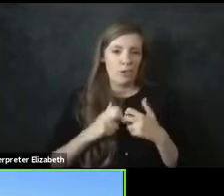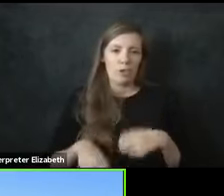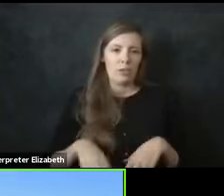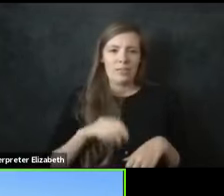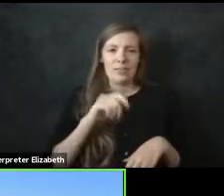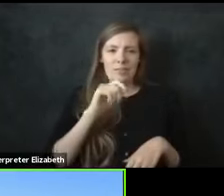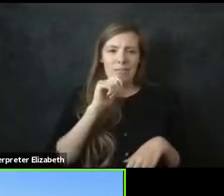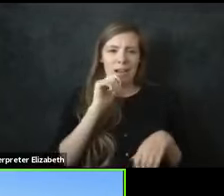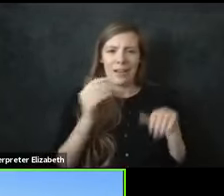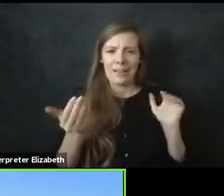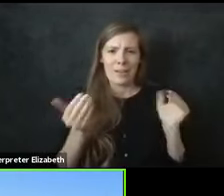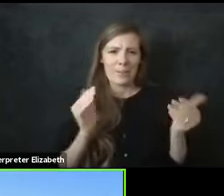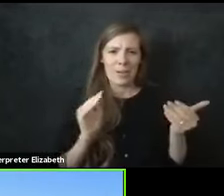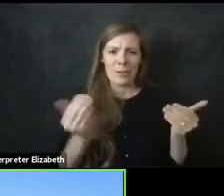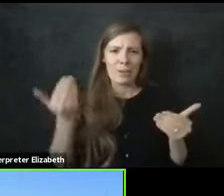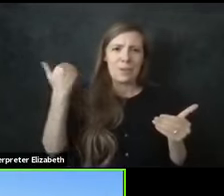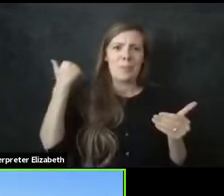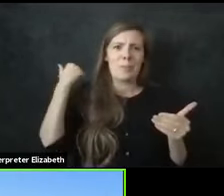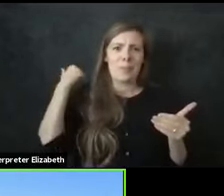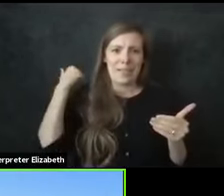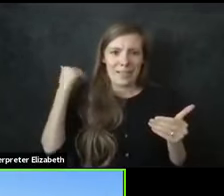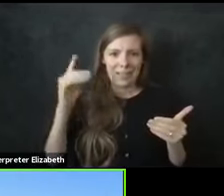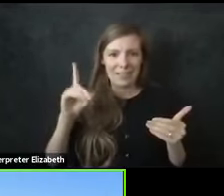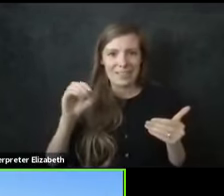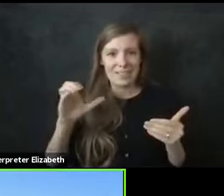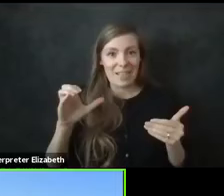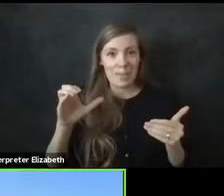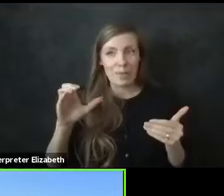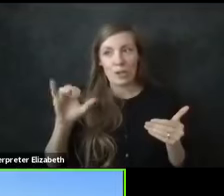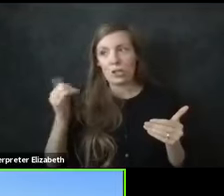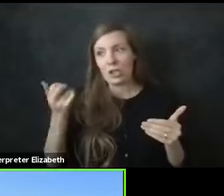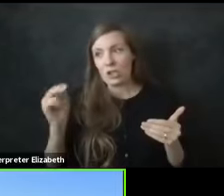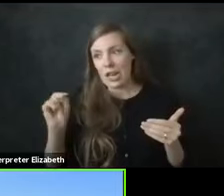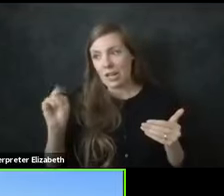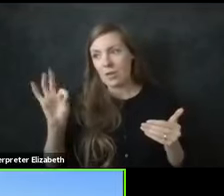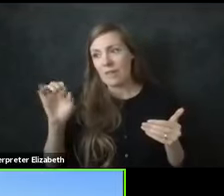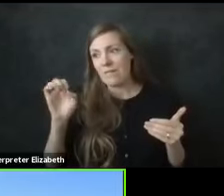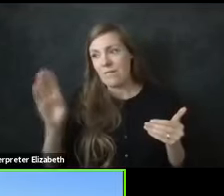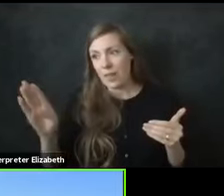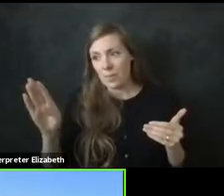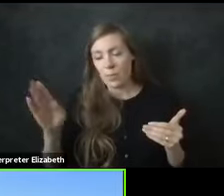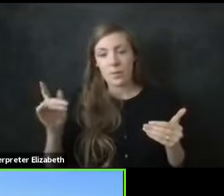the beginning of the vaccine rollout back in December, January, February. What we have been told is that within two